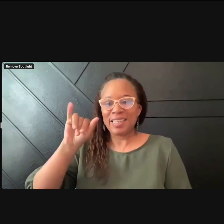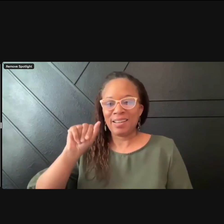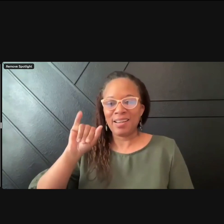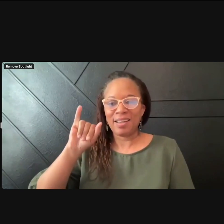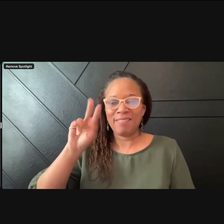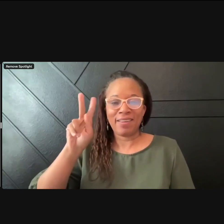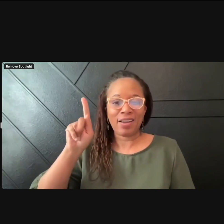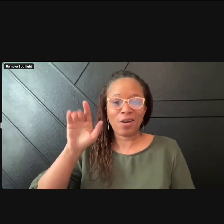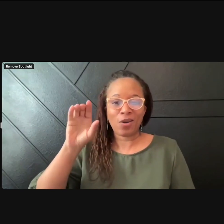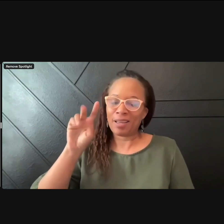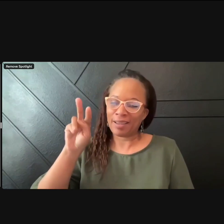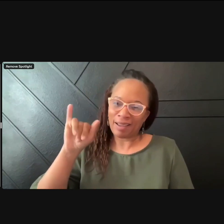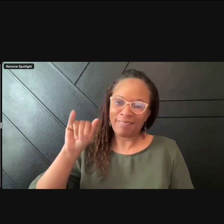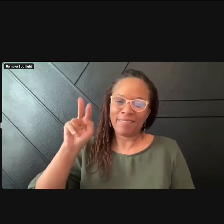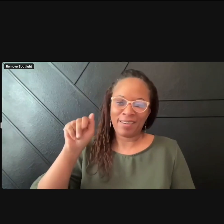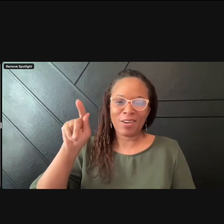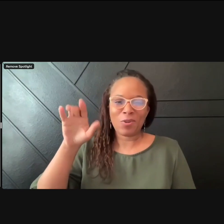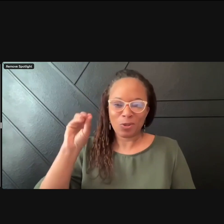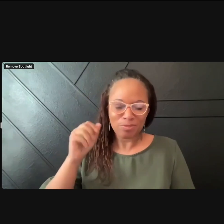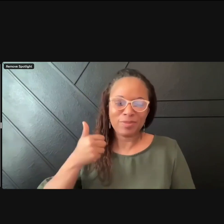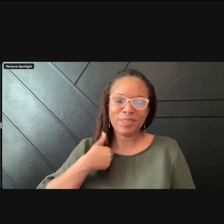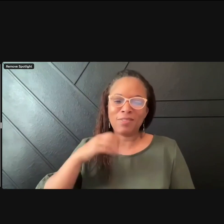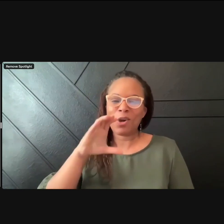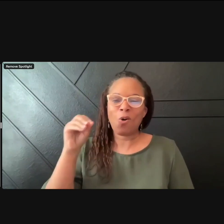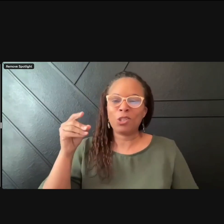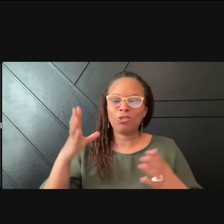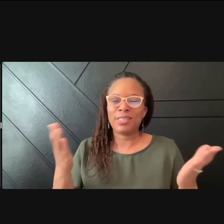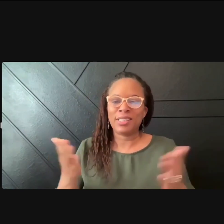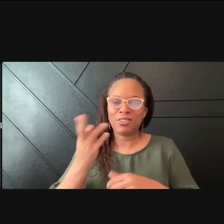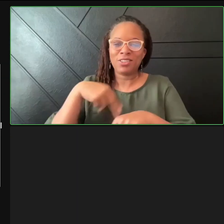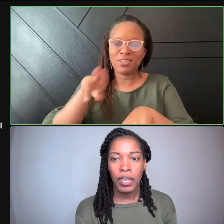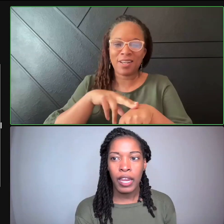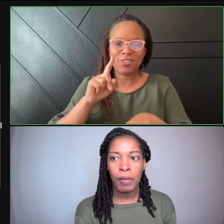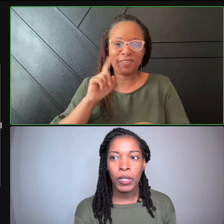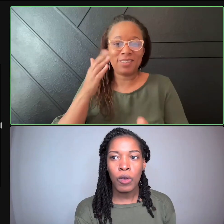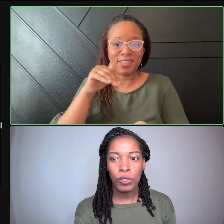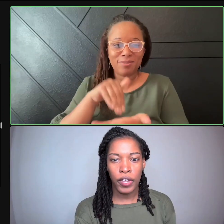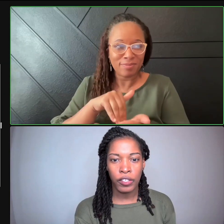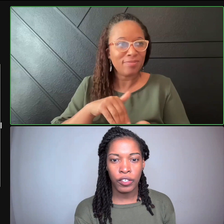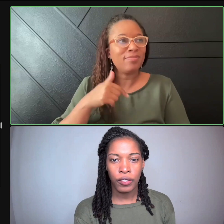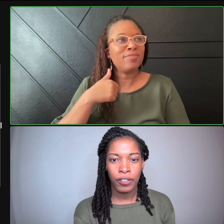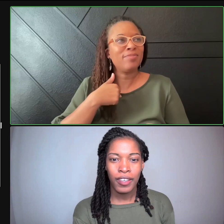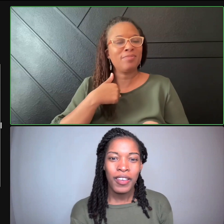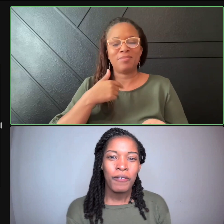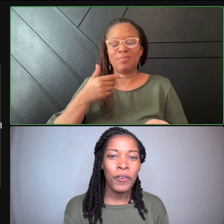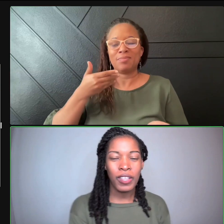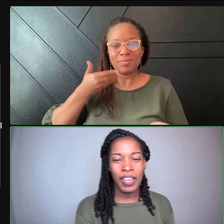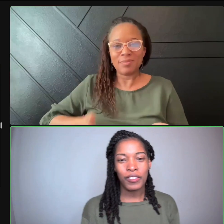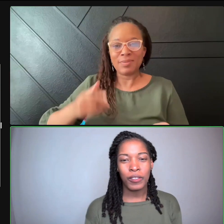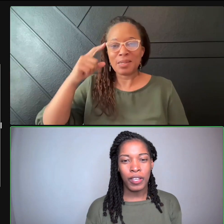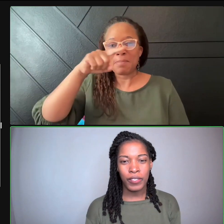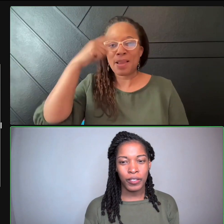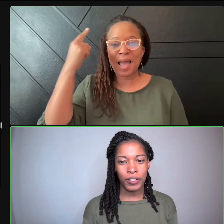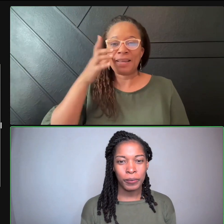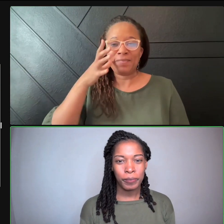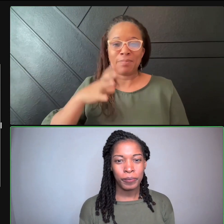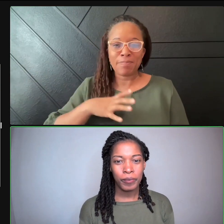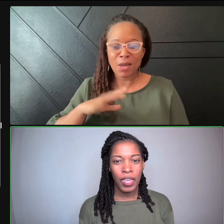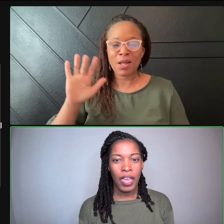Thank you so much, Lore. This is Tia Ivanko. And I'm the co-director for the National Deaf Center.